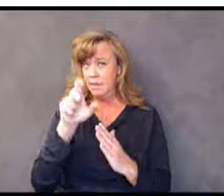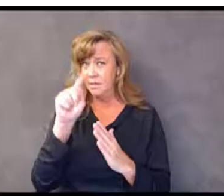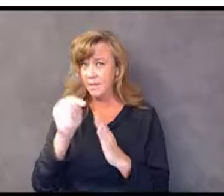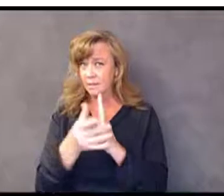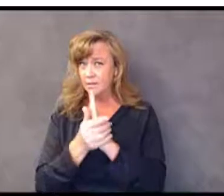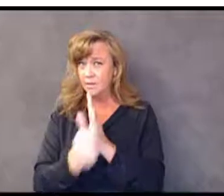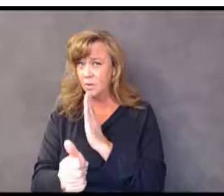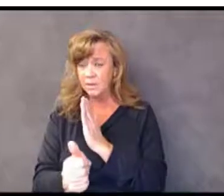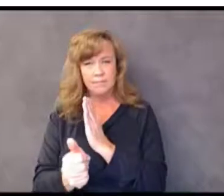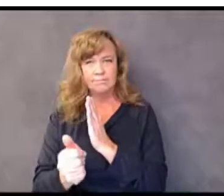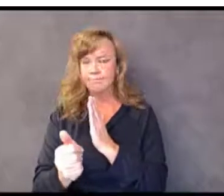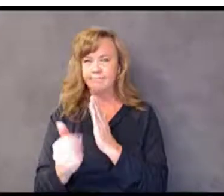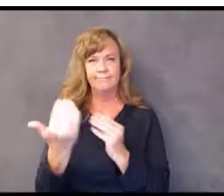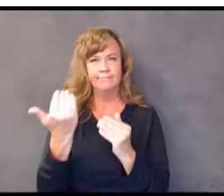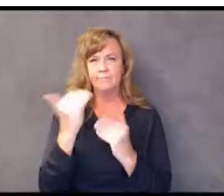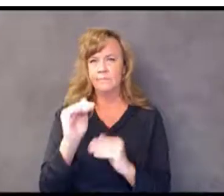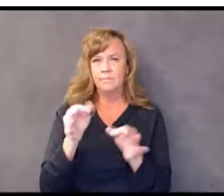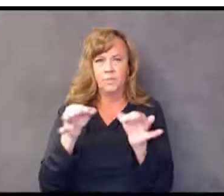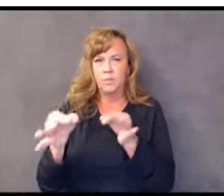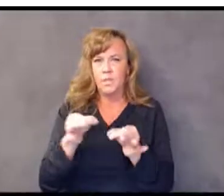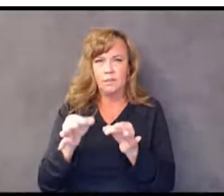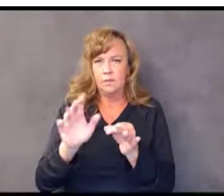directions only.